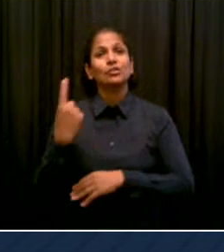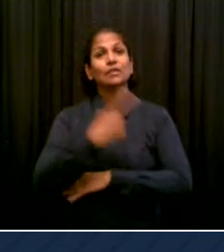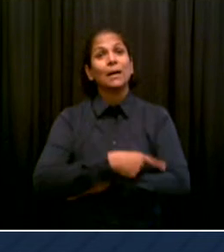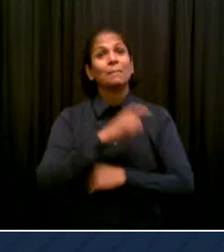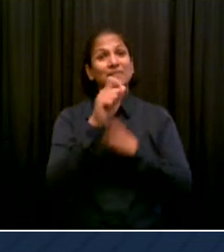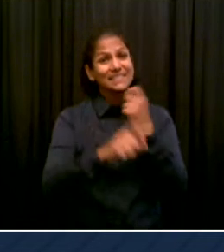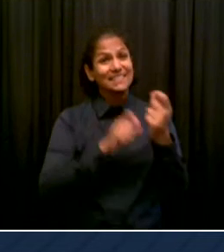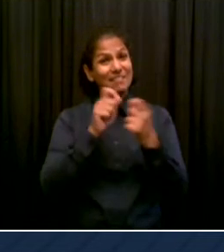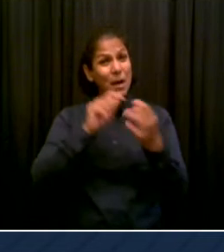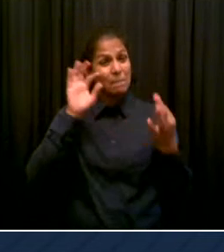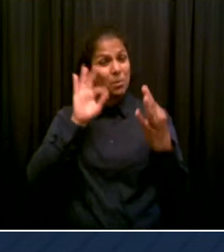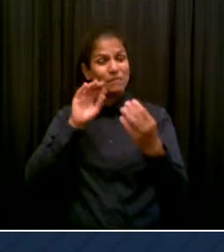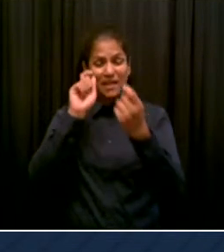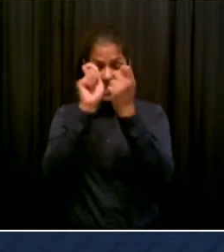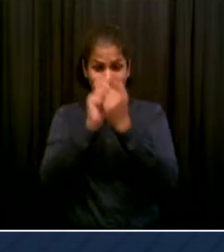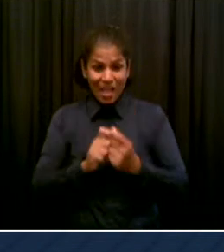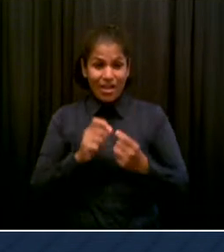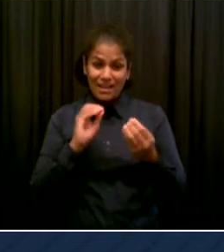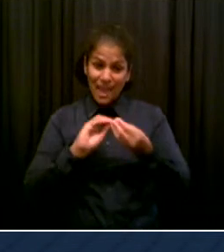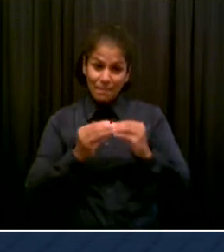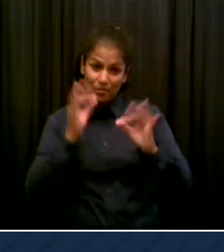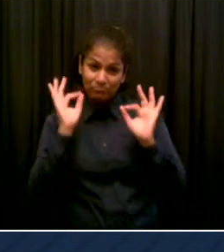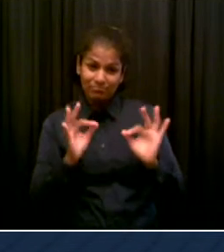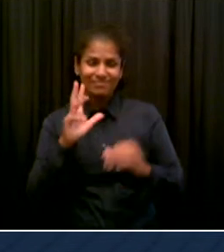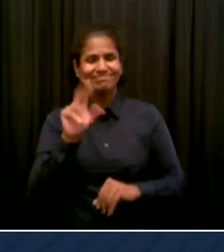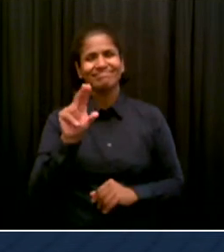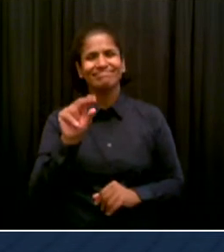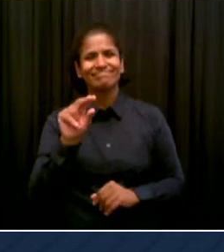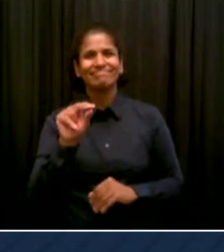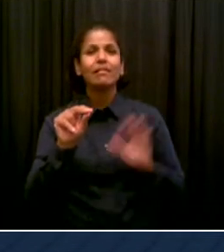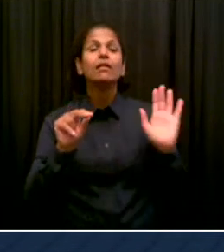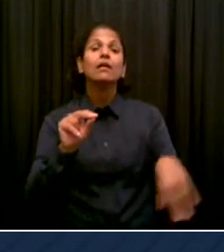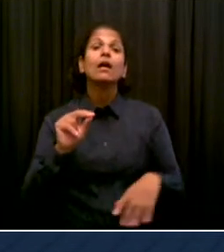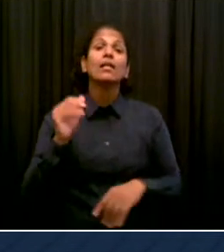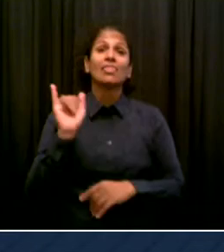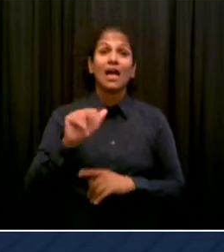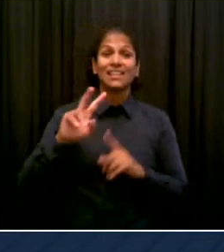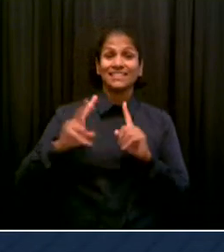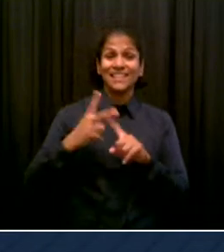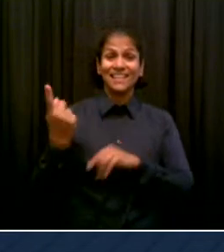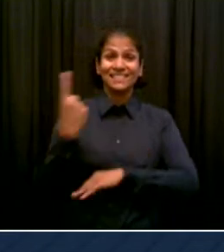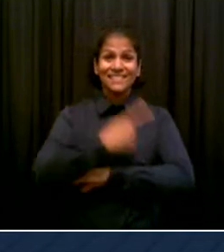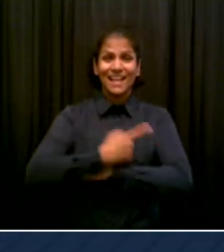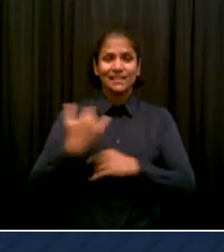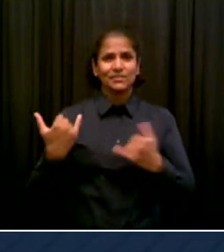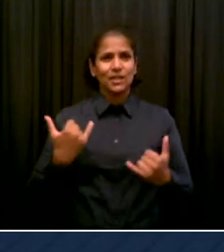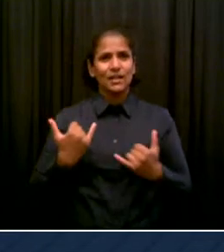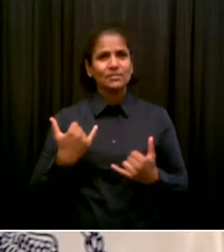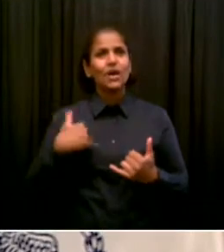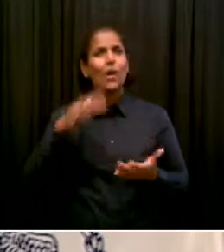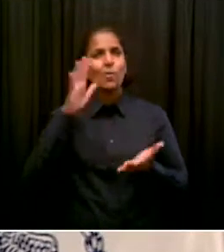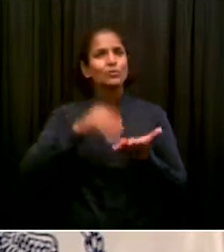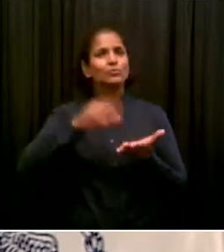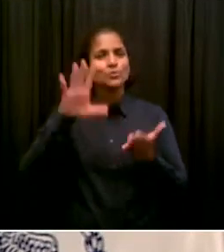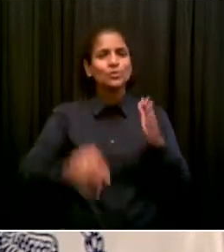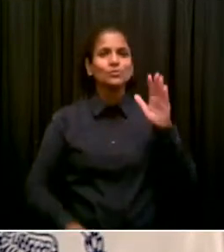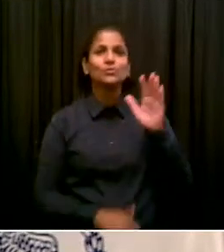SHARE THOSE NUMBERS. FOLKS SHOULD RECOGNIZE THAT THOSE NUMBERS WOULD KEEP